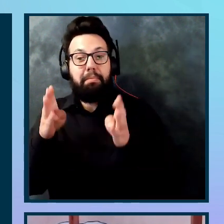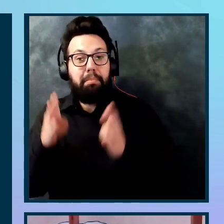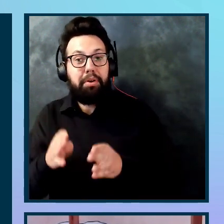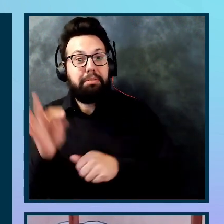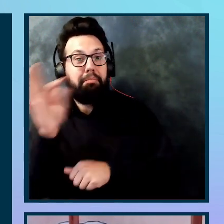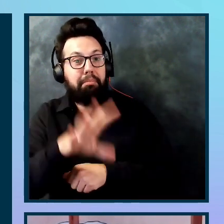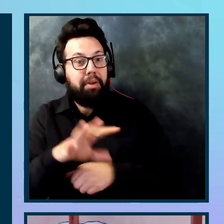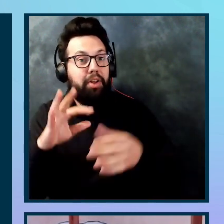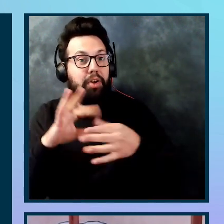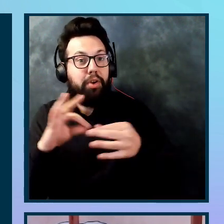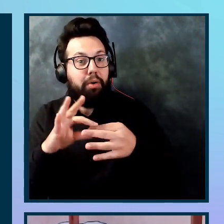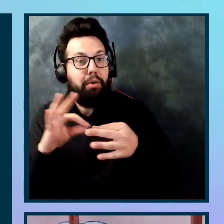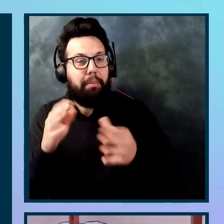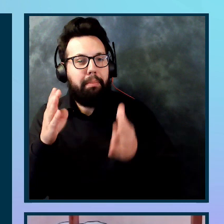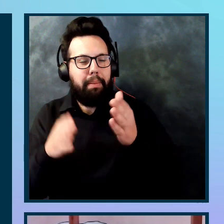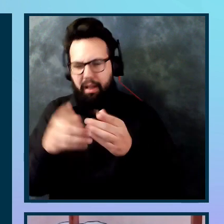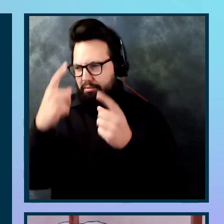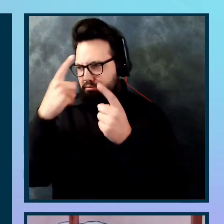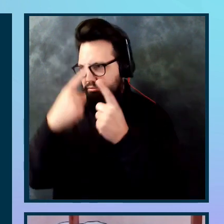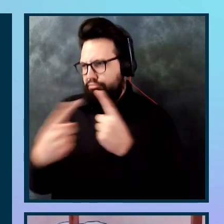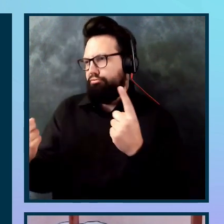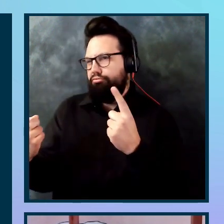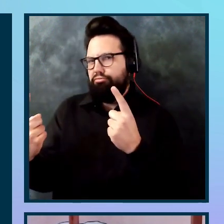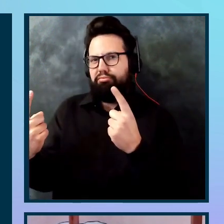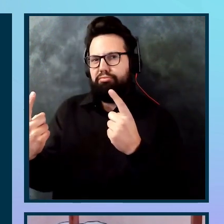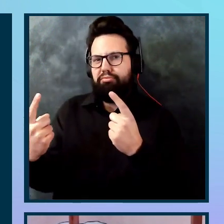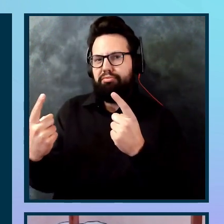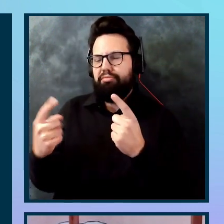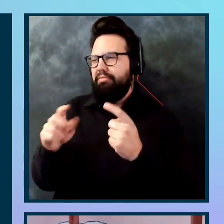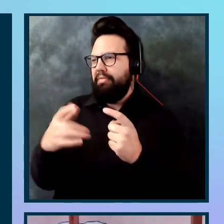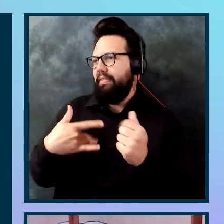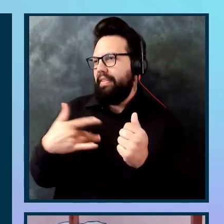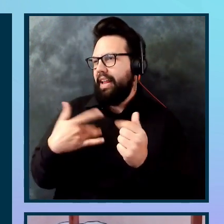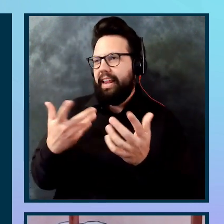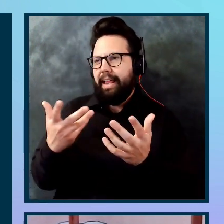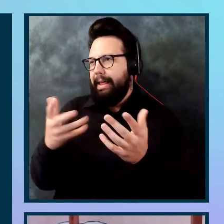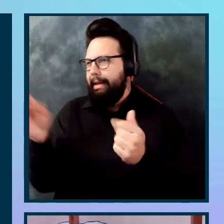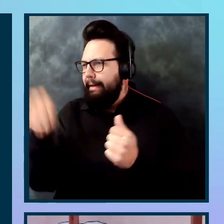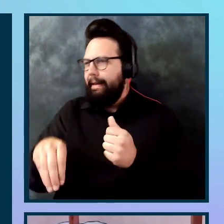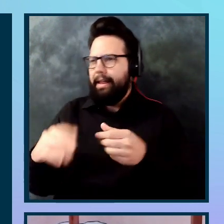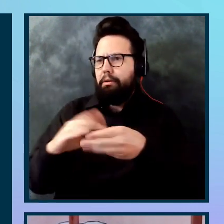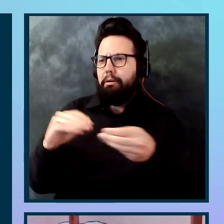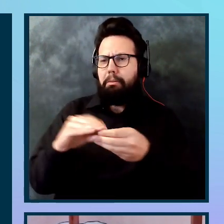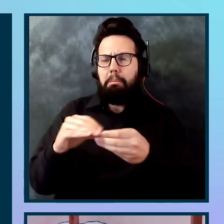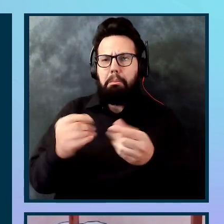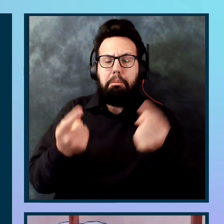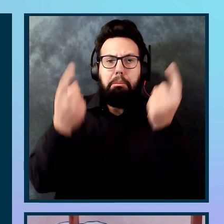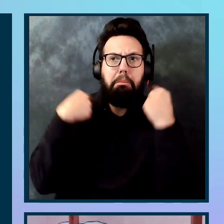or they might find it difficult to actually achieve what the annotations are trying to say from a technical perspective,